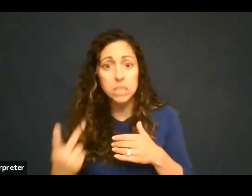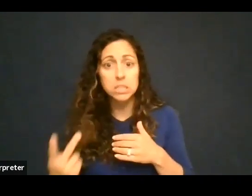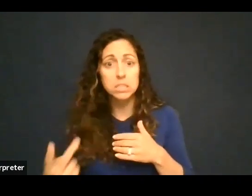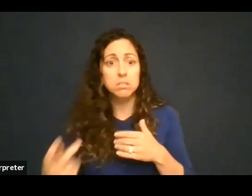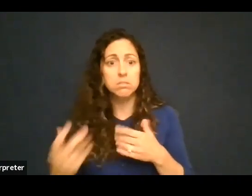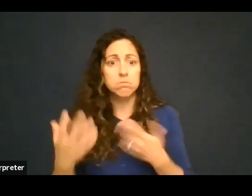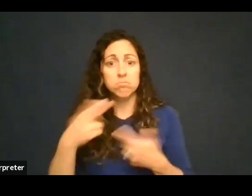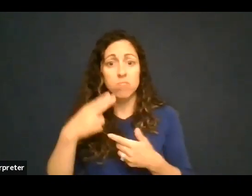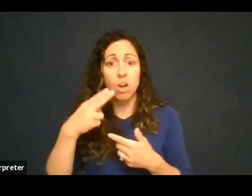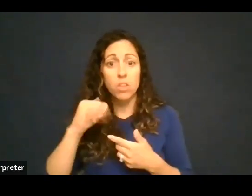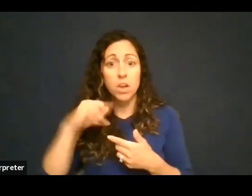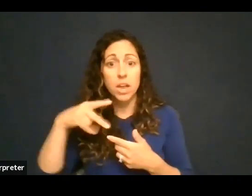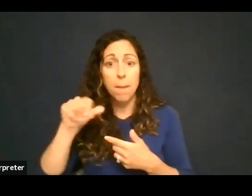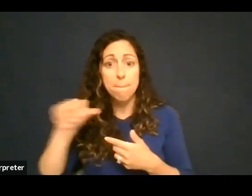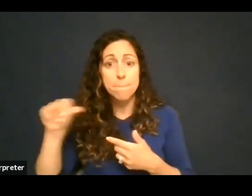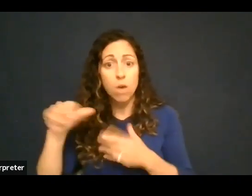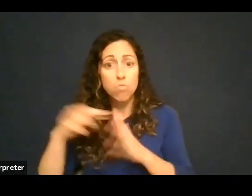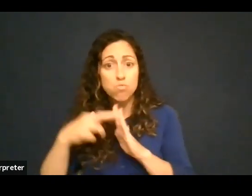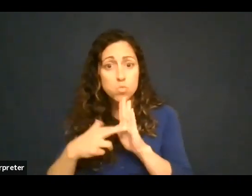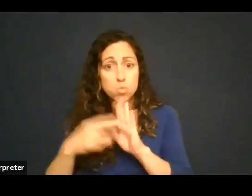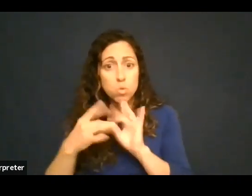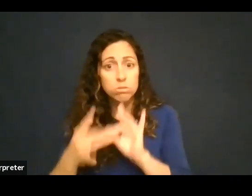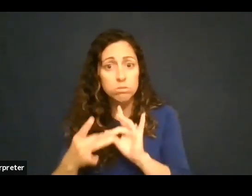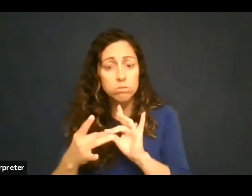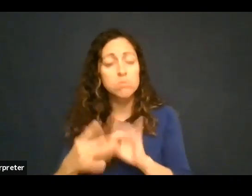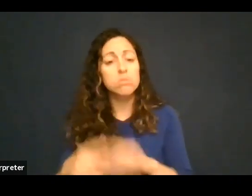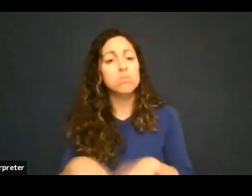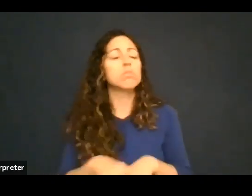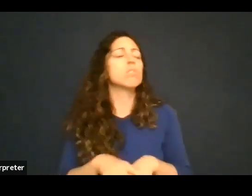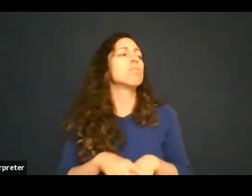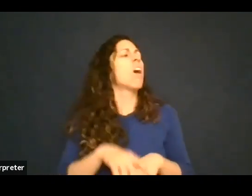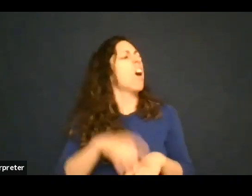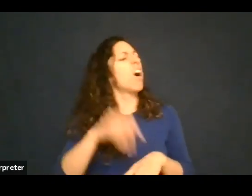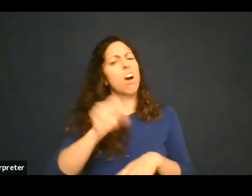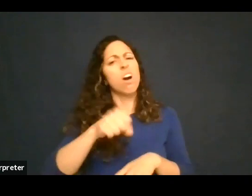Actually, we do a lot of interactions with industry, and also with academic researchers, actually.